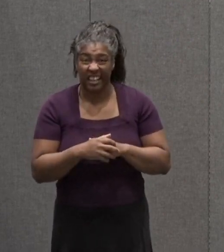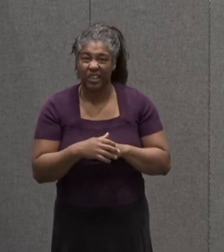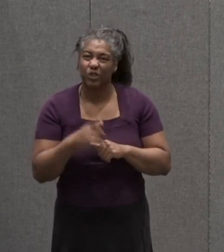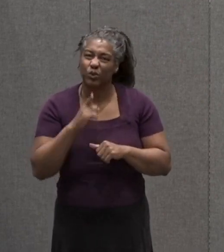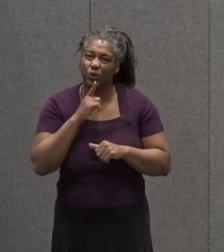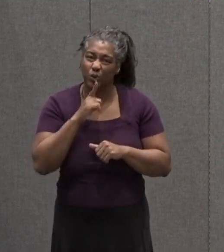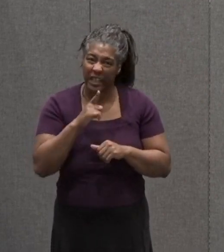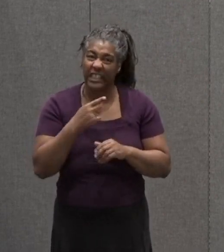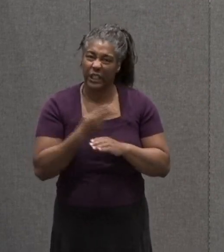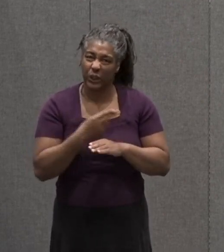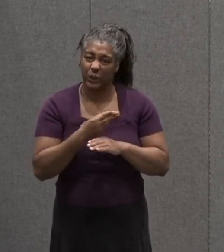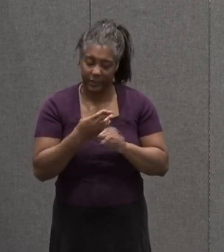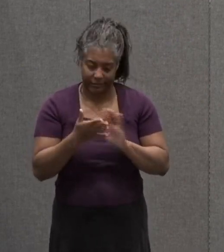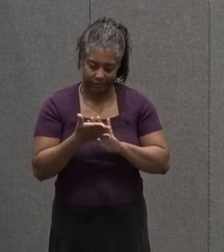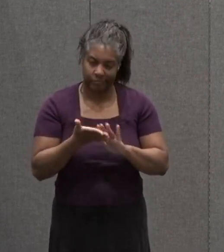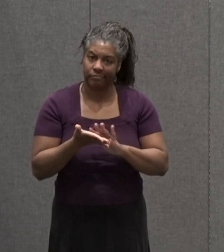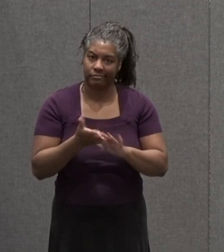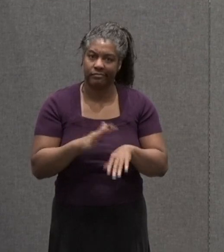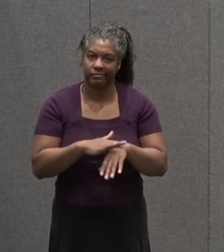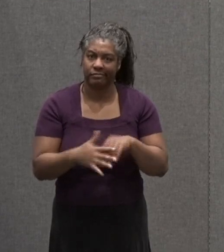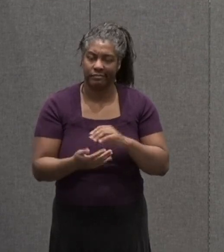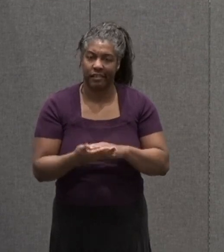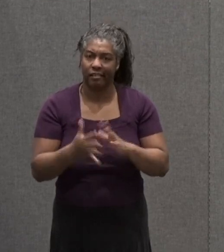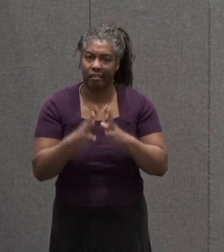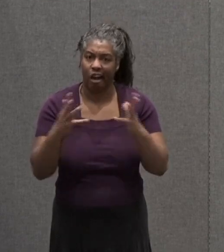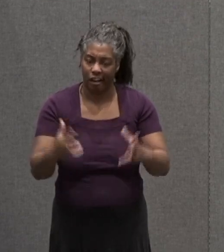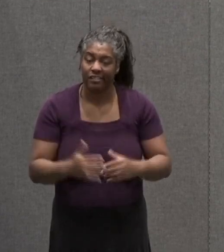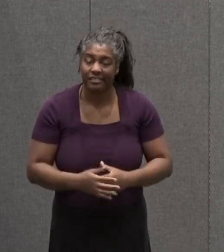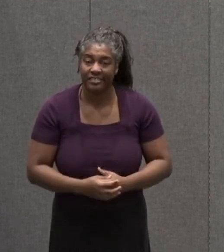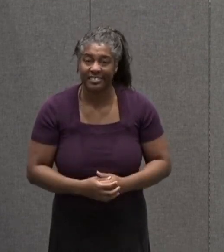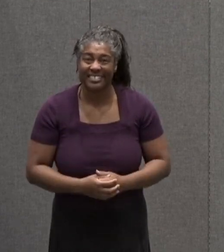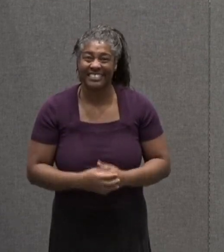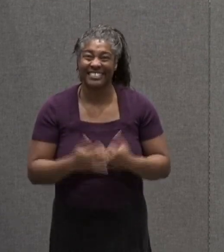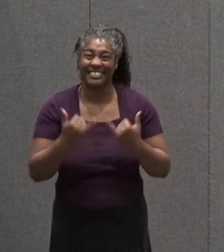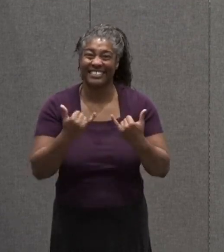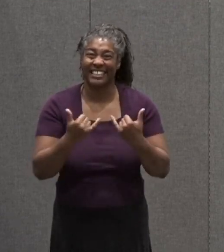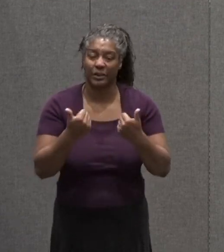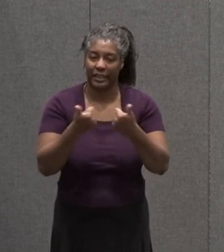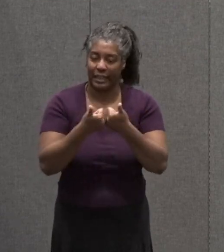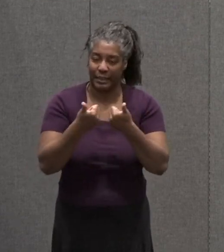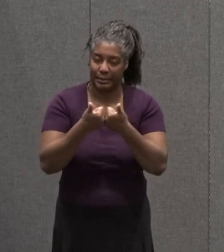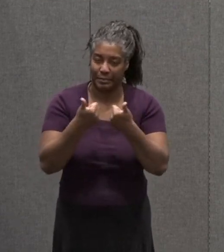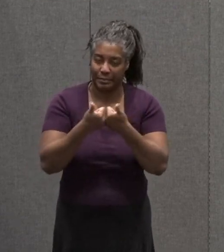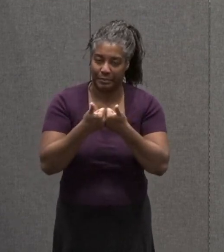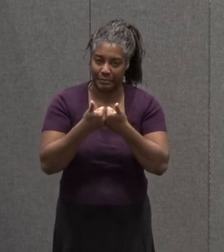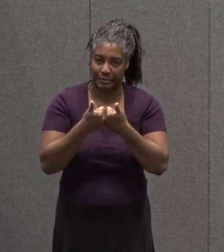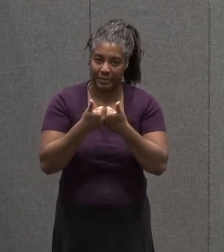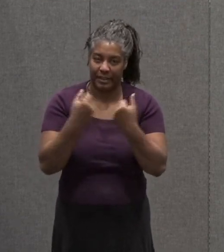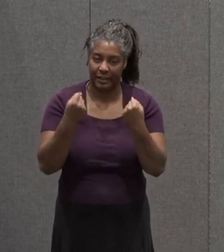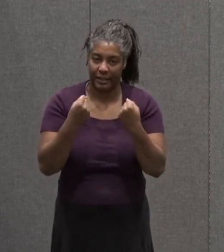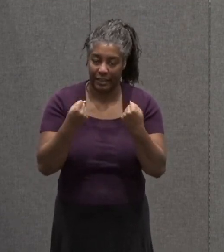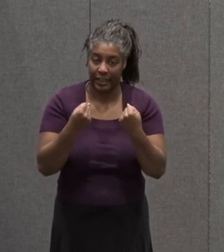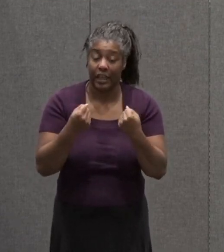So we're gonna do a little exercise a little game. And it's called webs, claws, beaks.